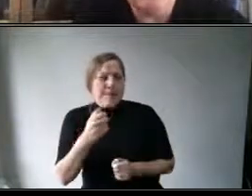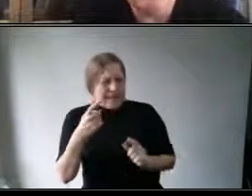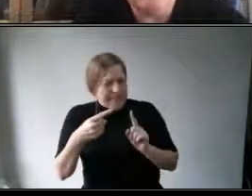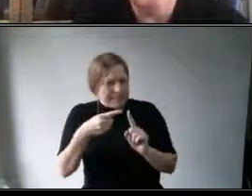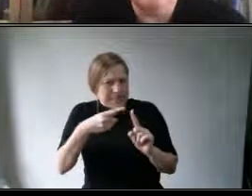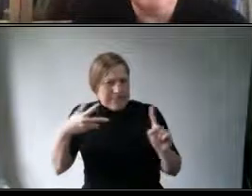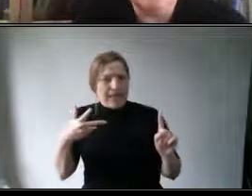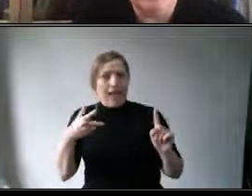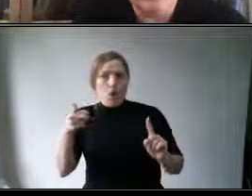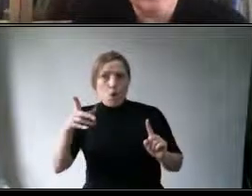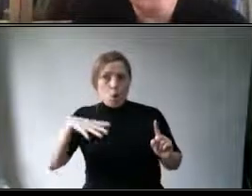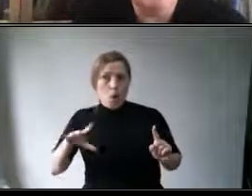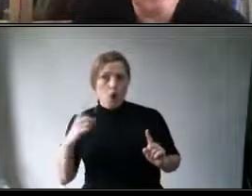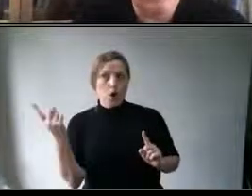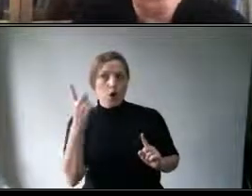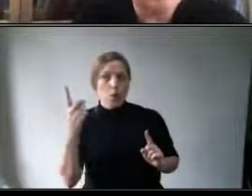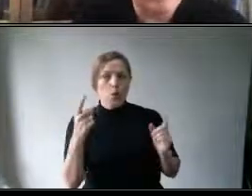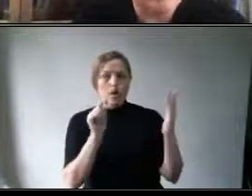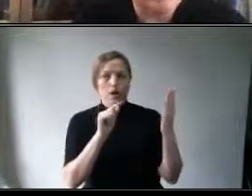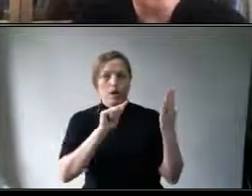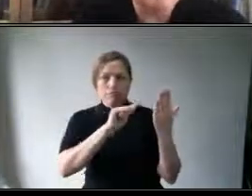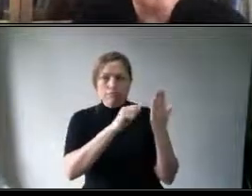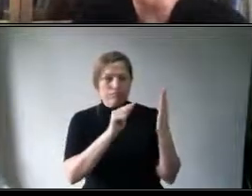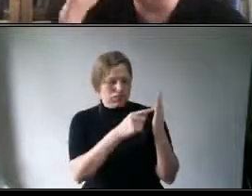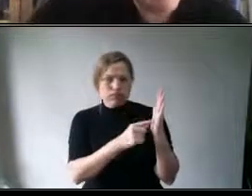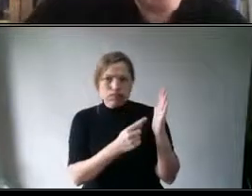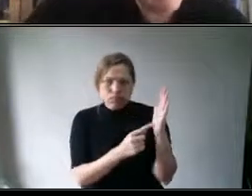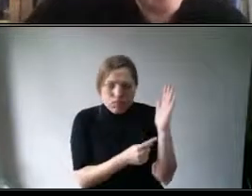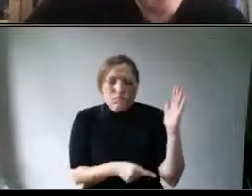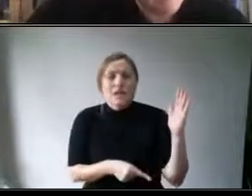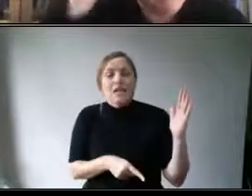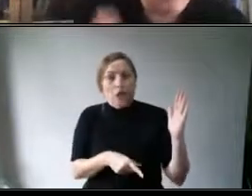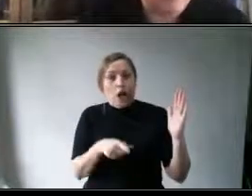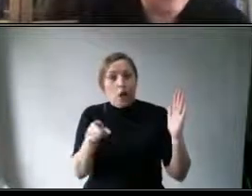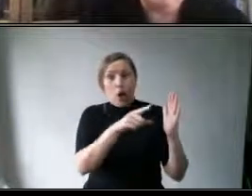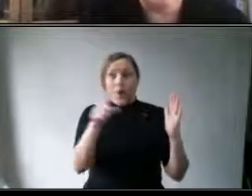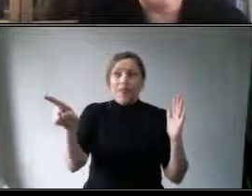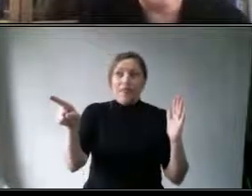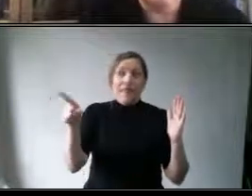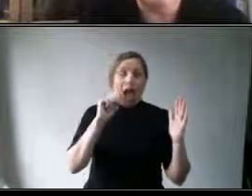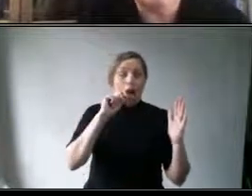with a degree of flexibility to be able to tailor that to intern needs um in you know in some